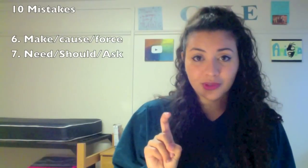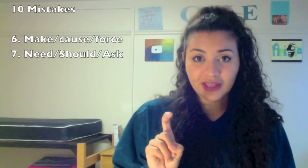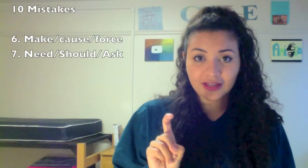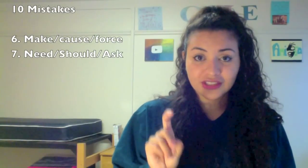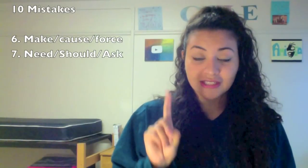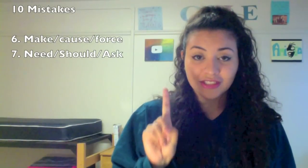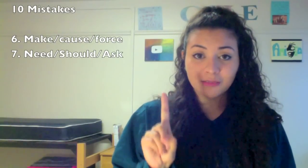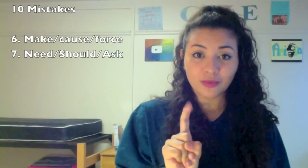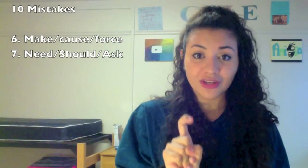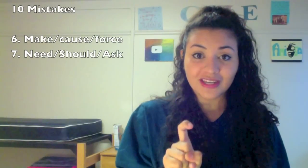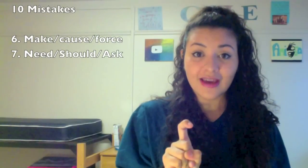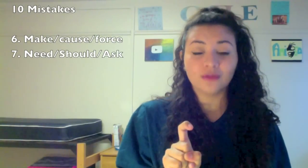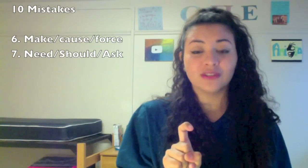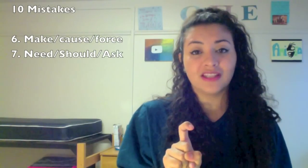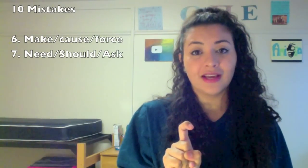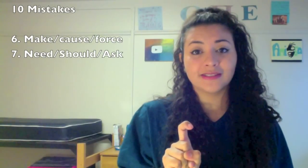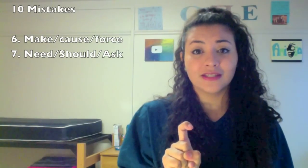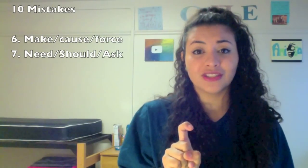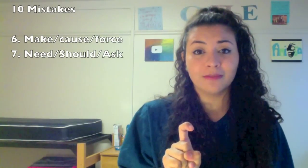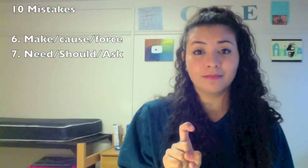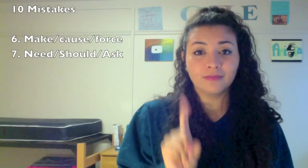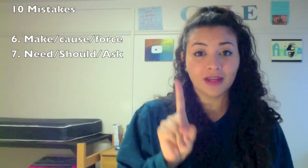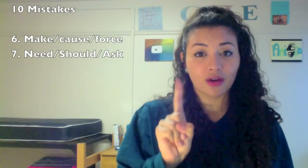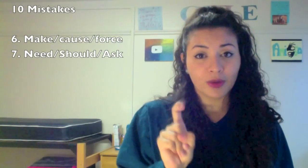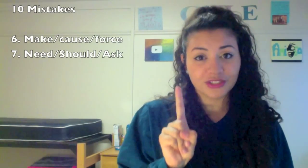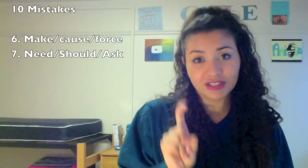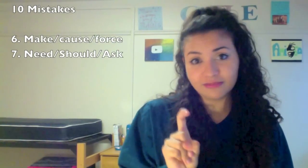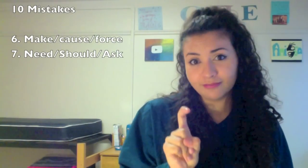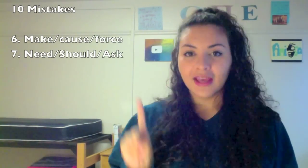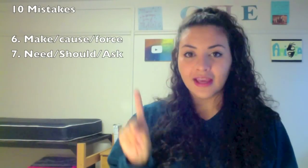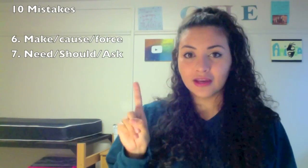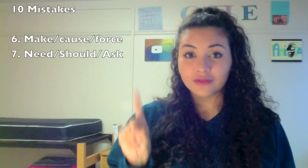with the "X" hand shape, you bring it down to the "X" hand shape. Like a question. and